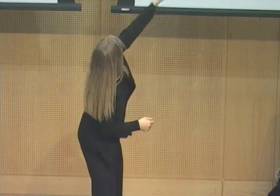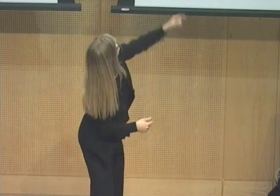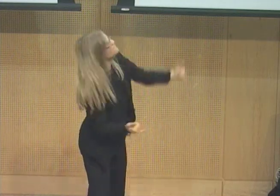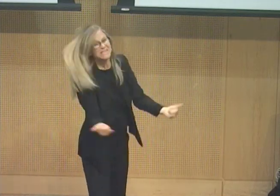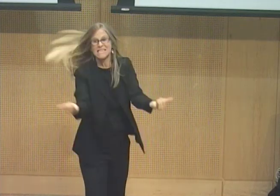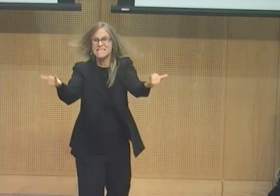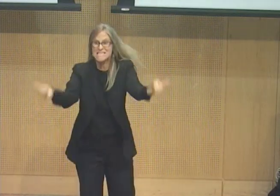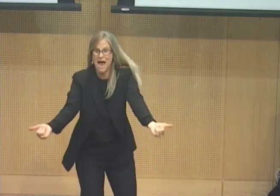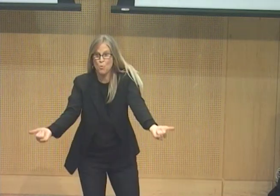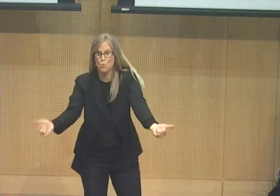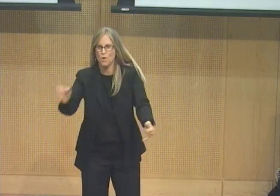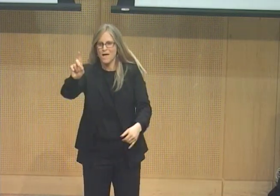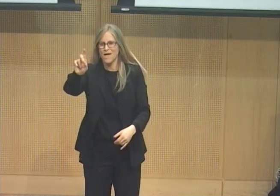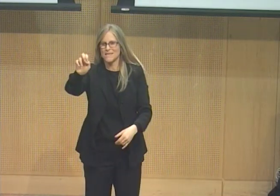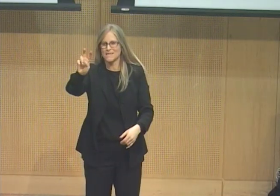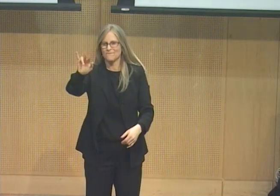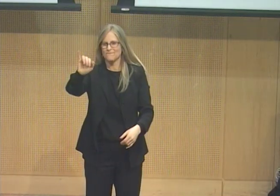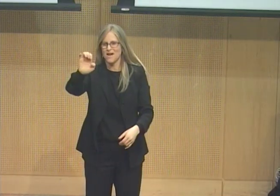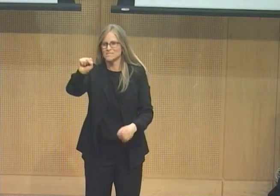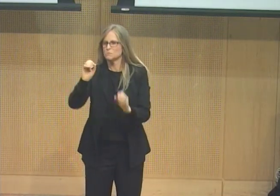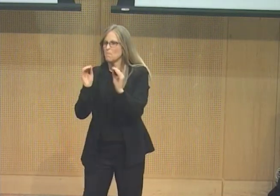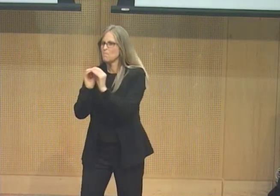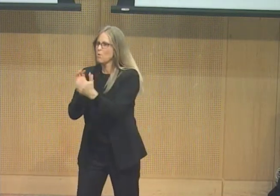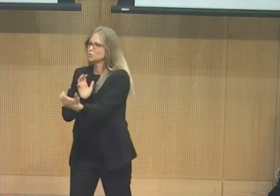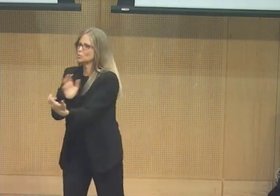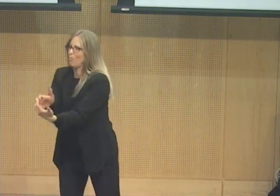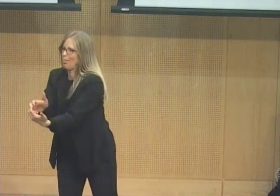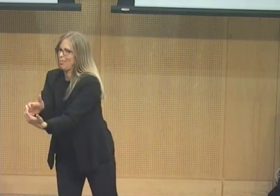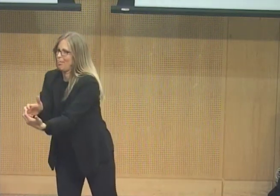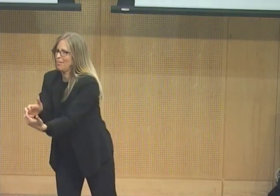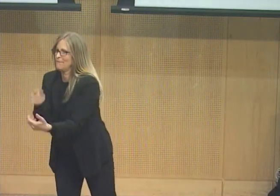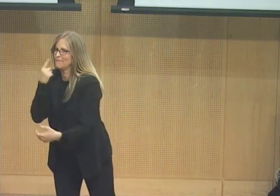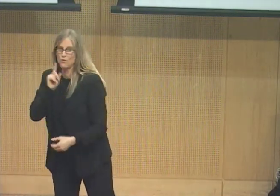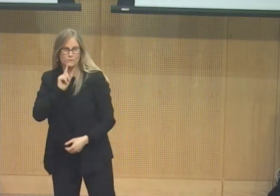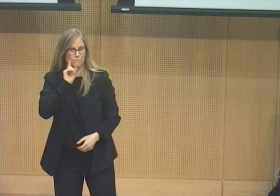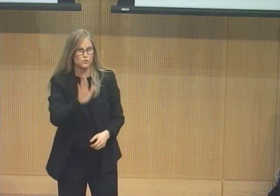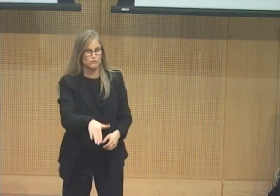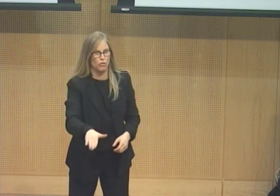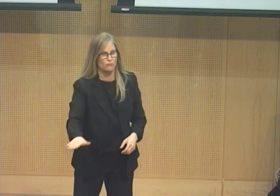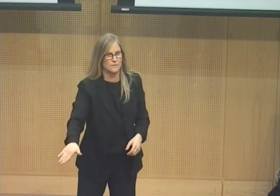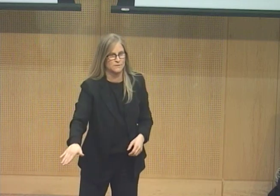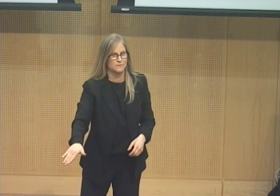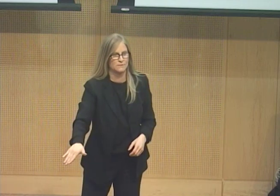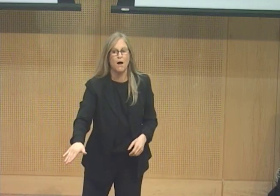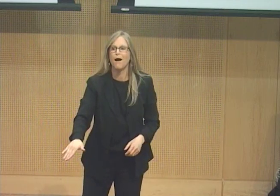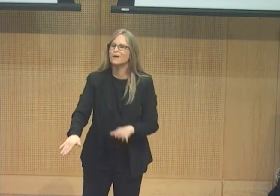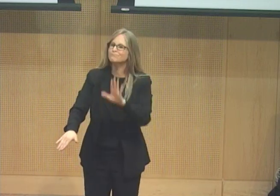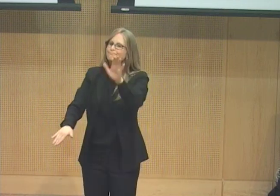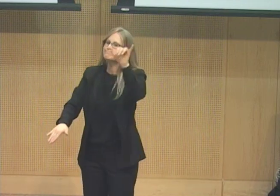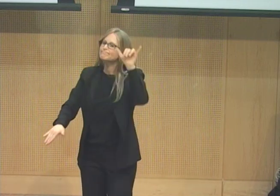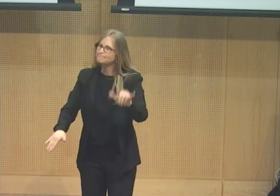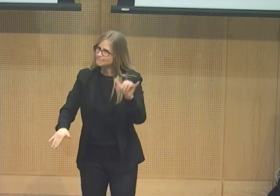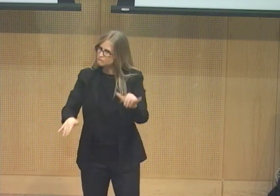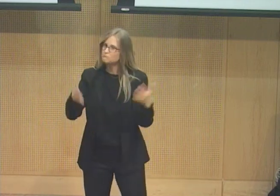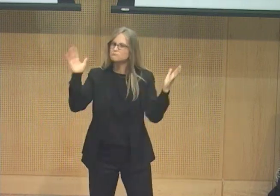"Giant steps for ear implantation; Now devices are more suitable for deaf children,"